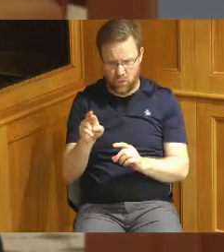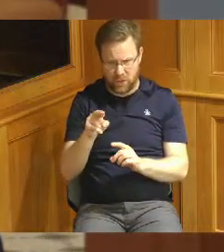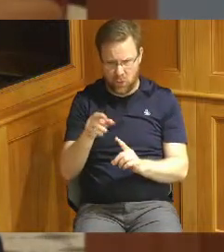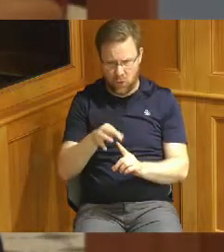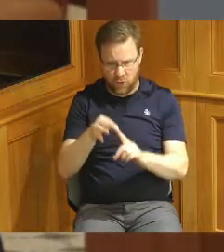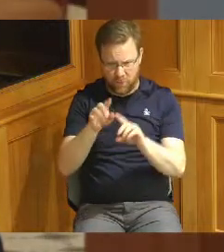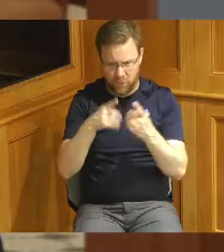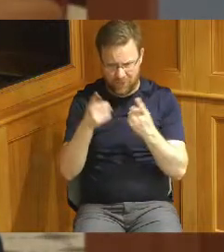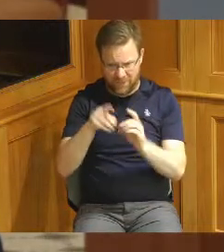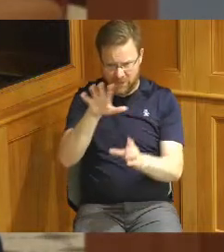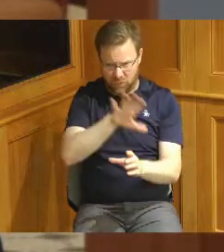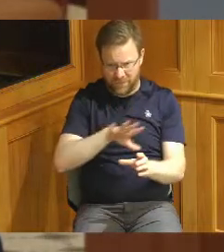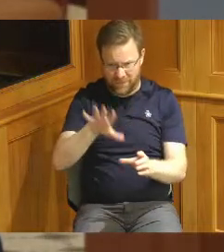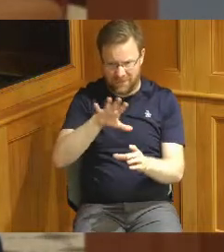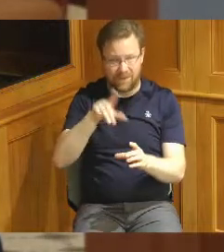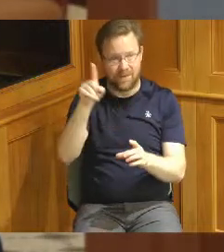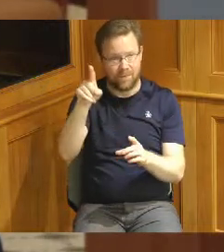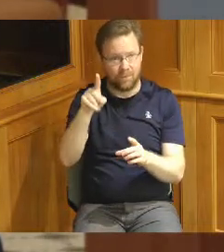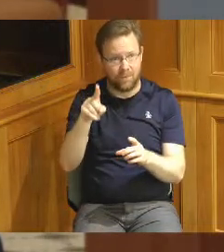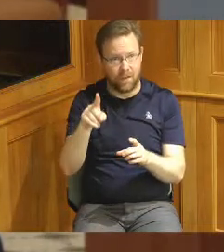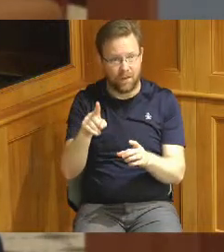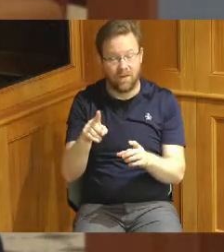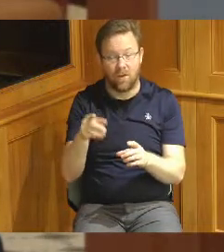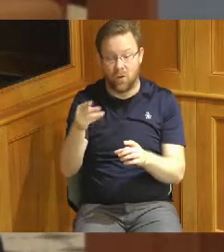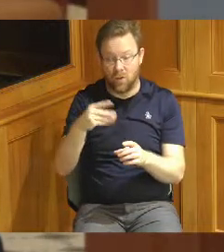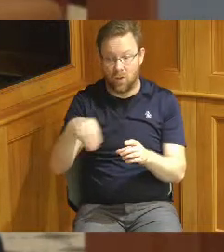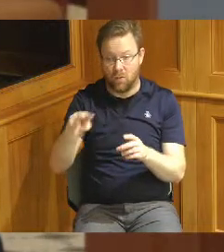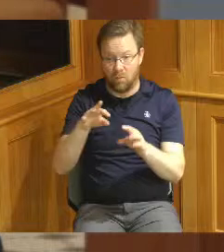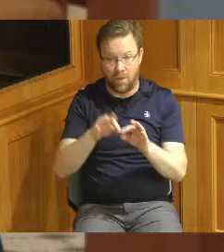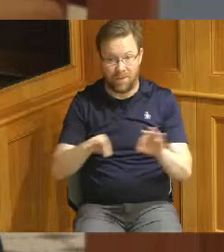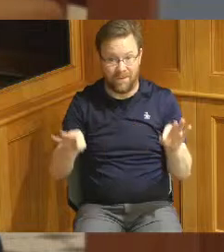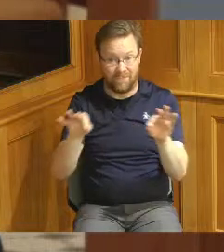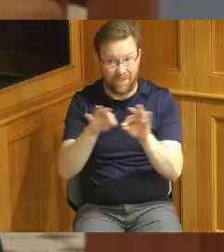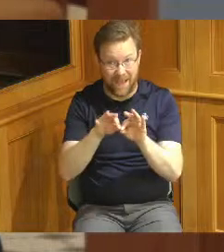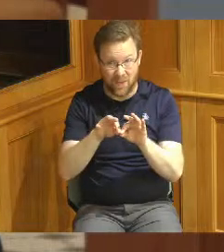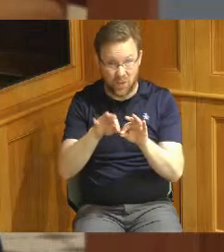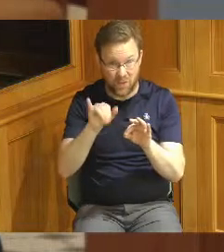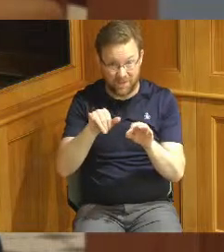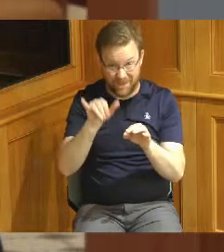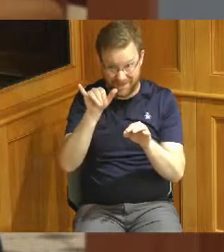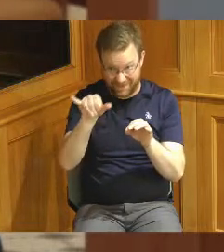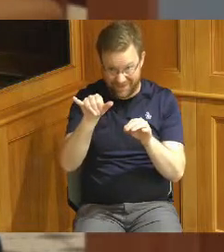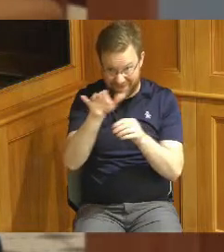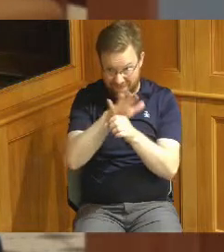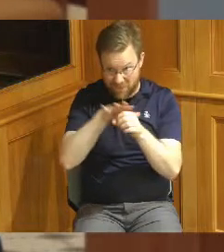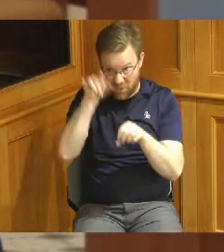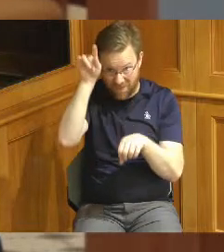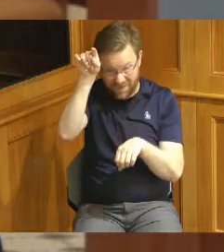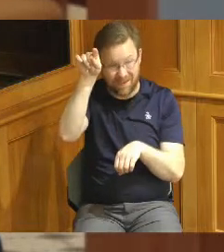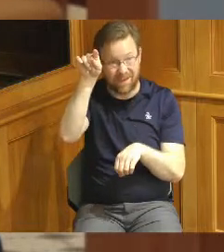item number 18 is a resolution approving a Solid Waste Management litter prevention grant this is